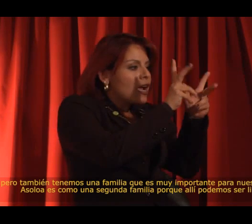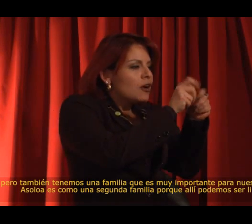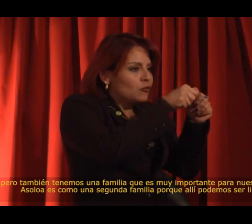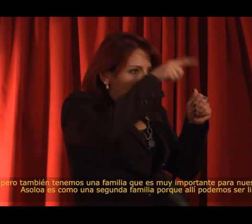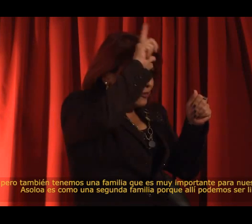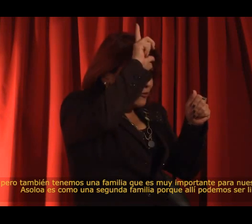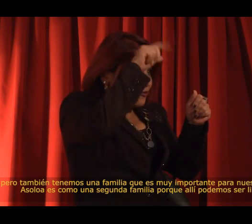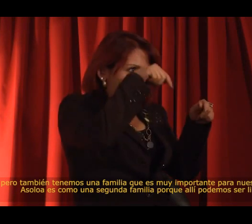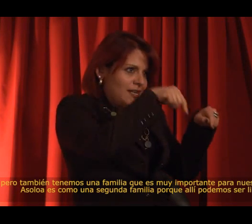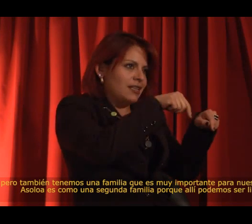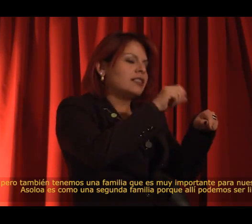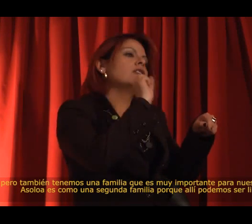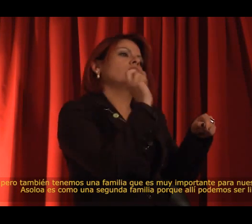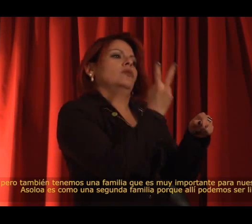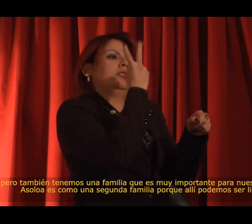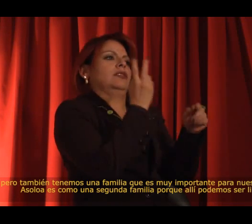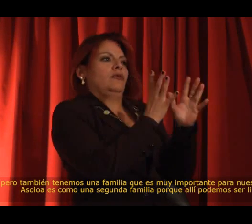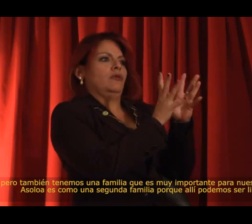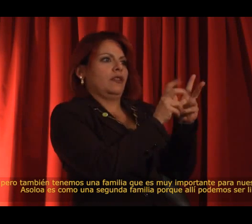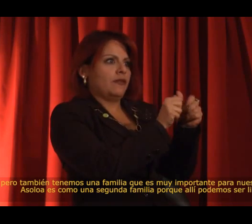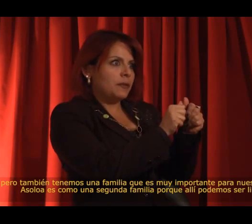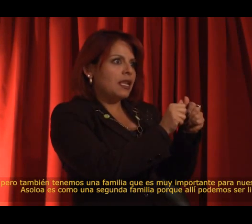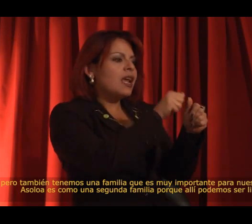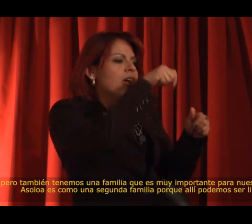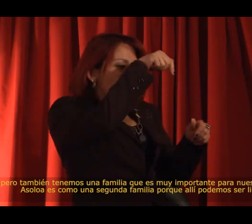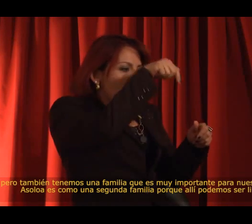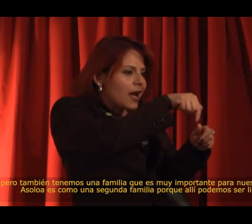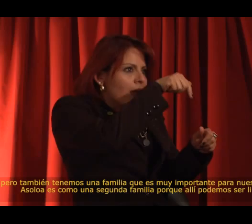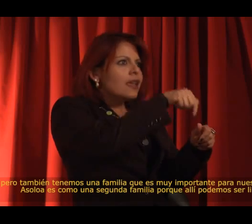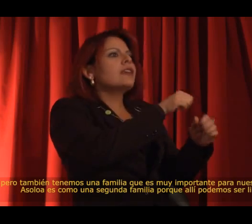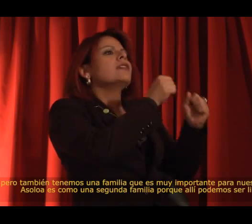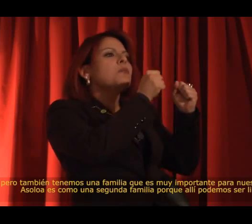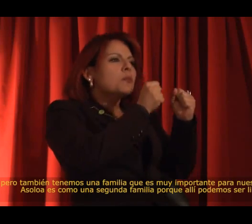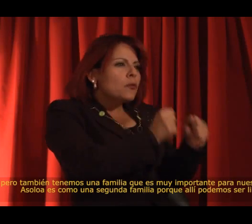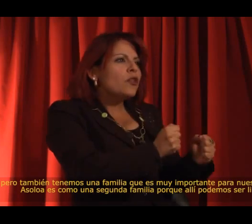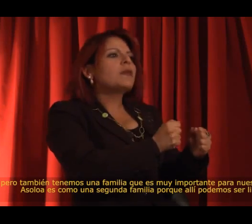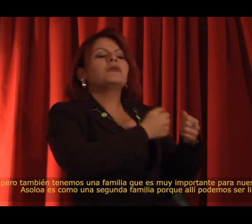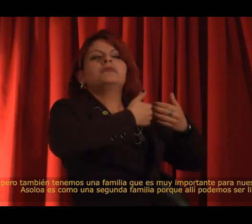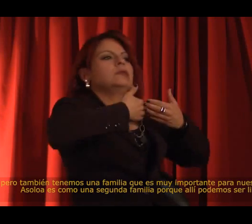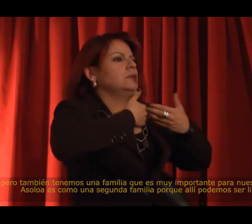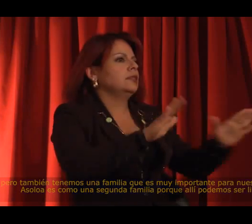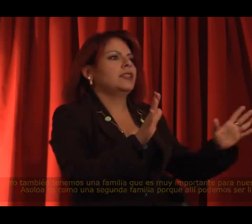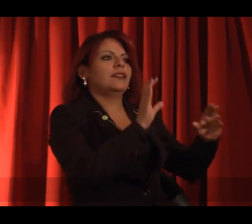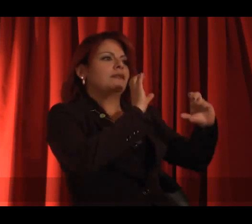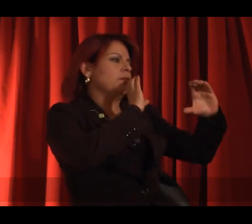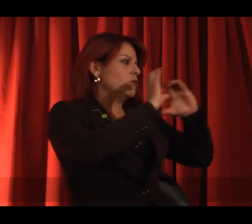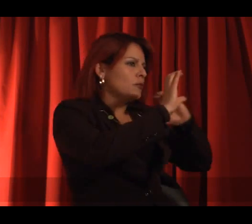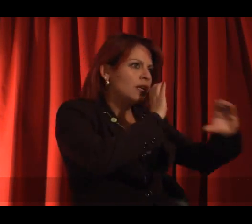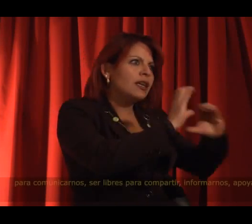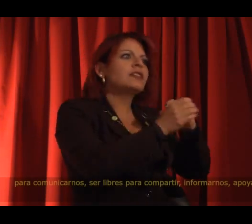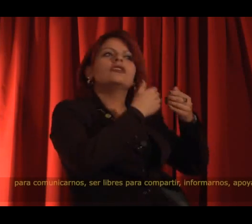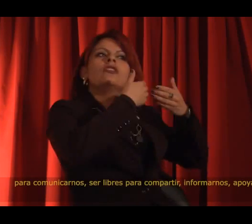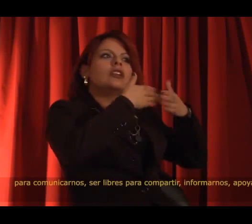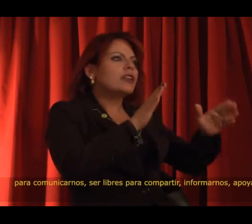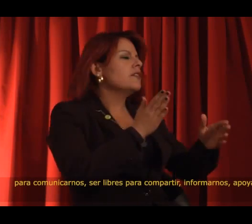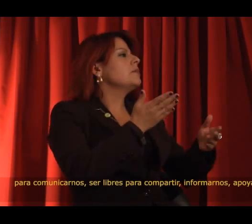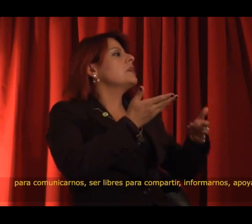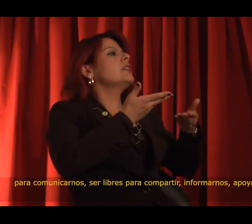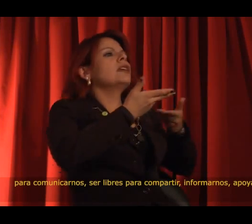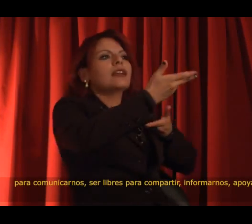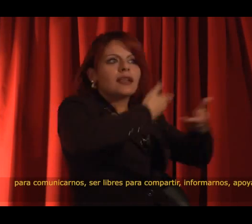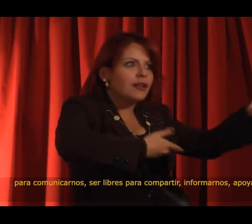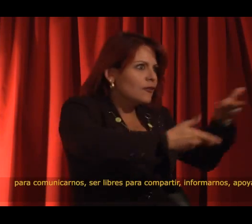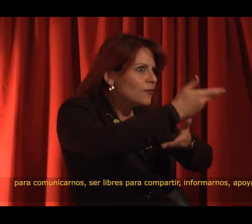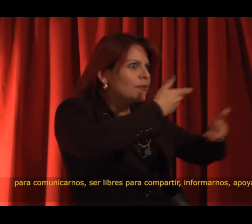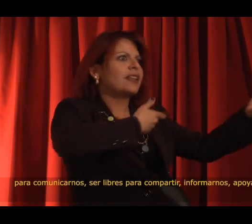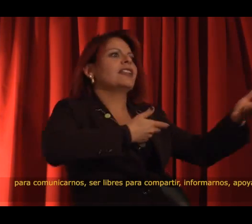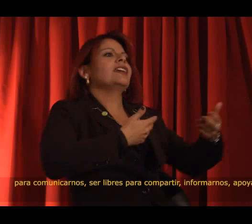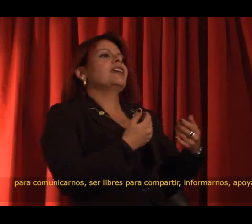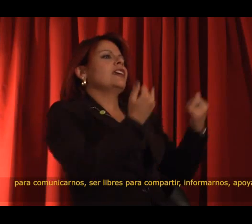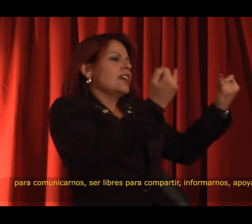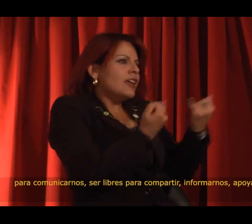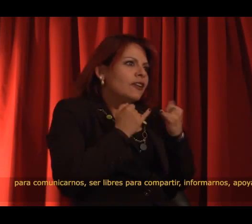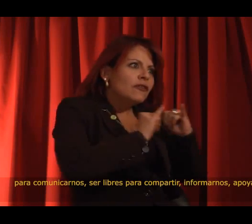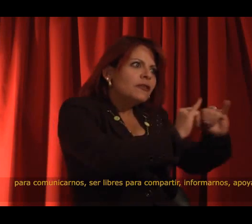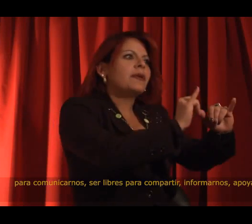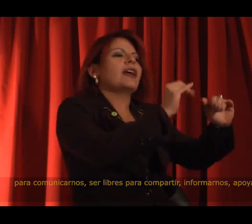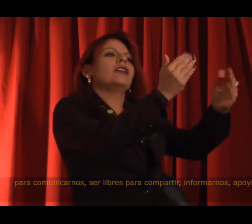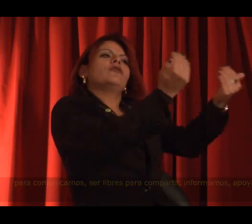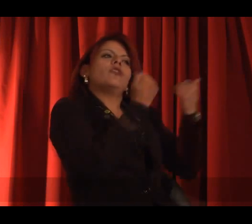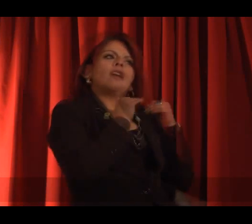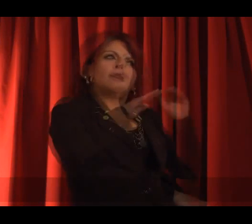ASOLOA is like a second family because there we can feel free to communicate with each other, free to interact, share news, and support each other.